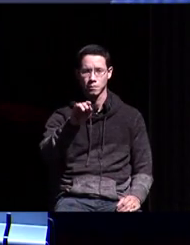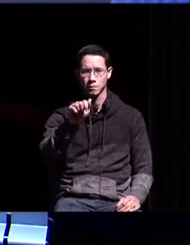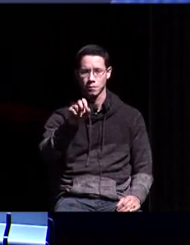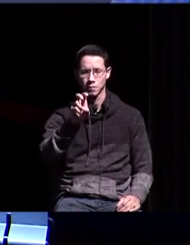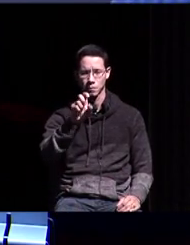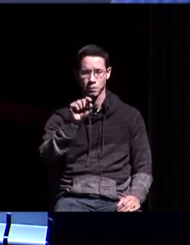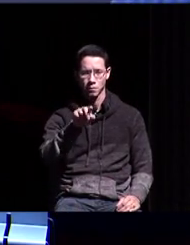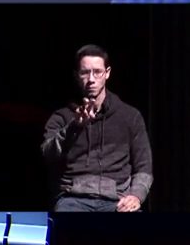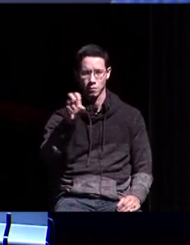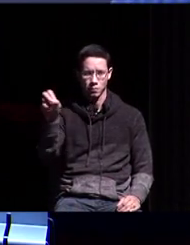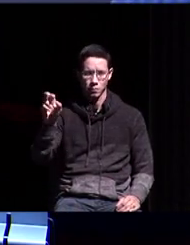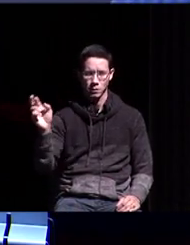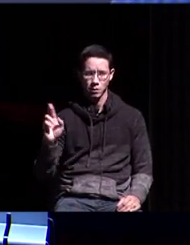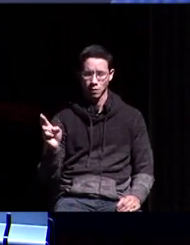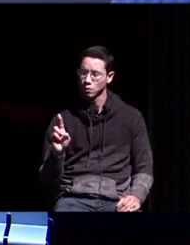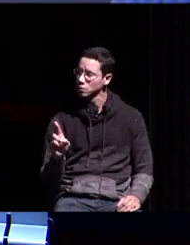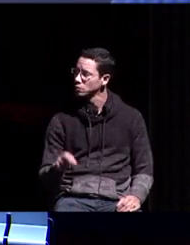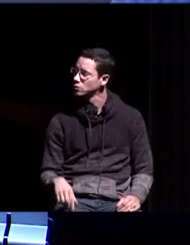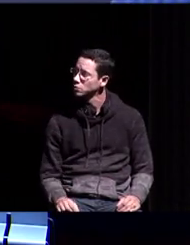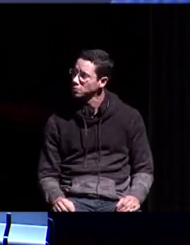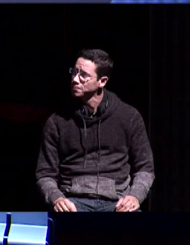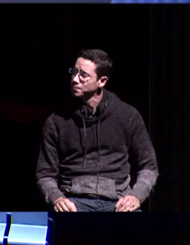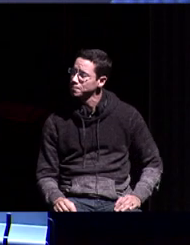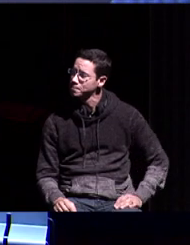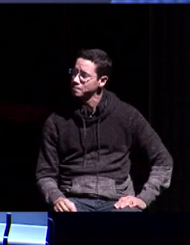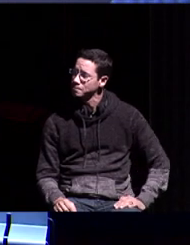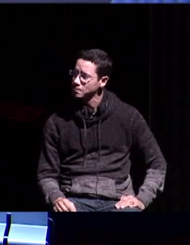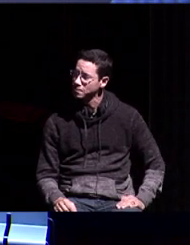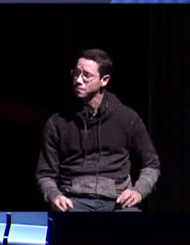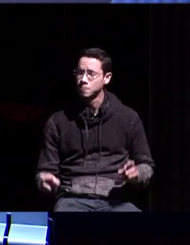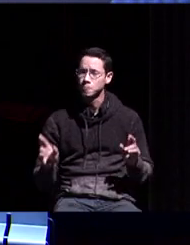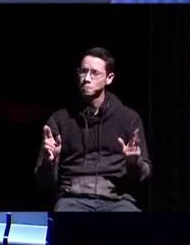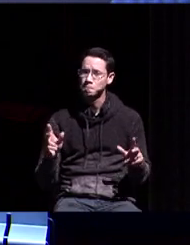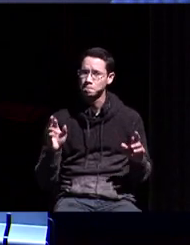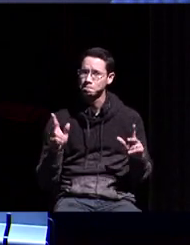And there is the issue of differences in the average compensation